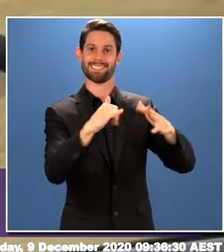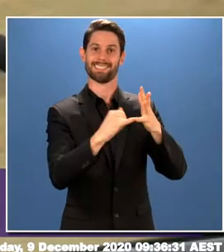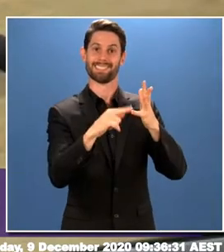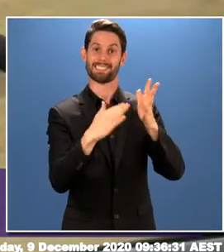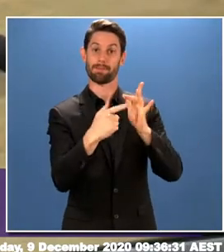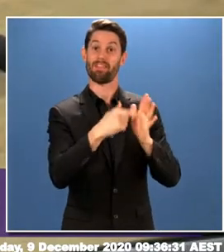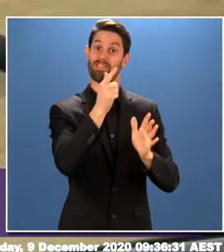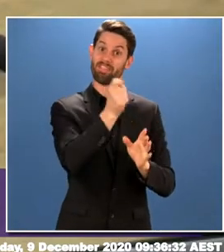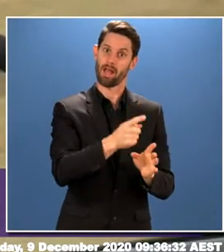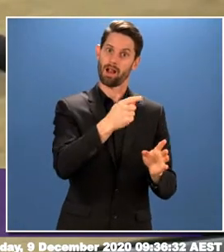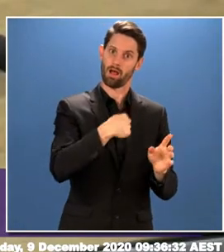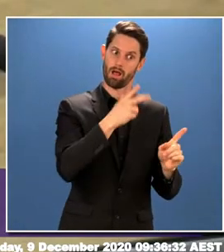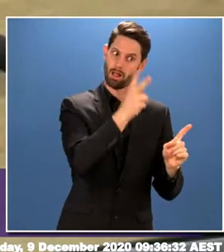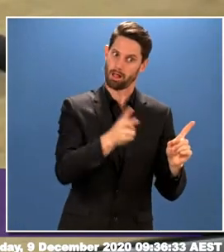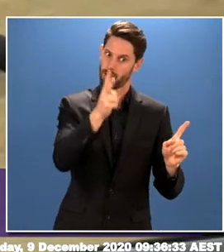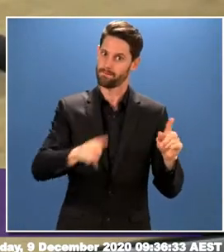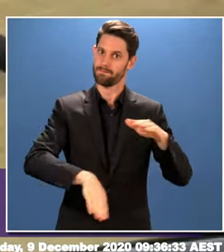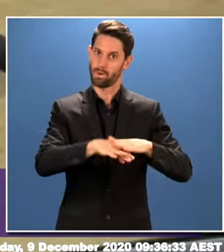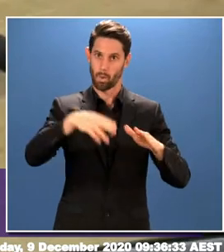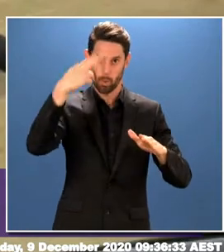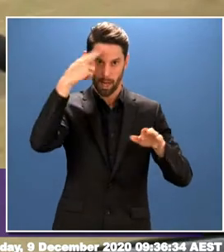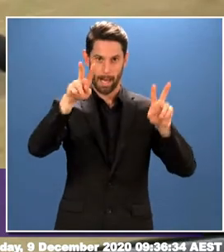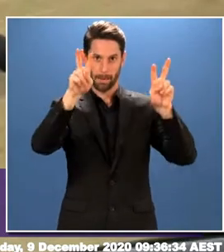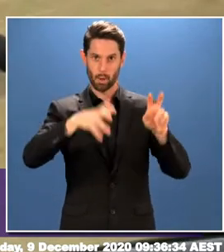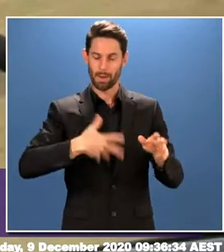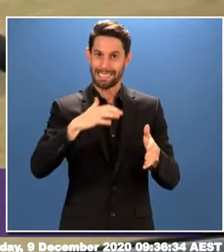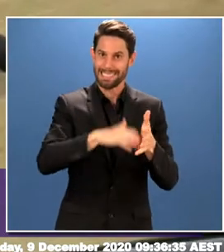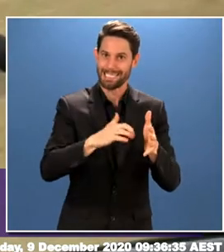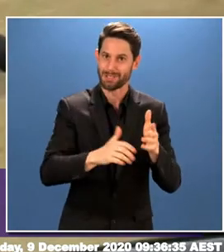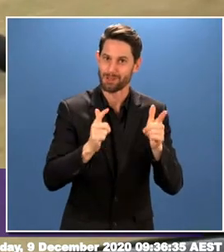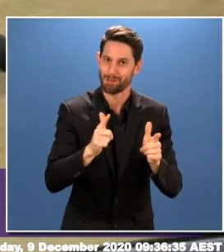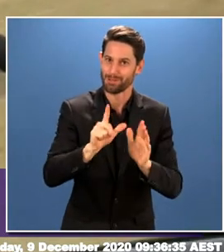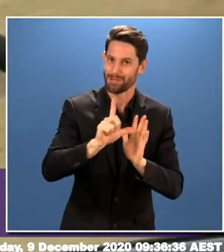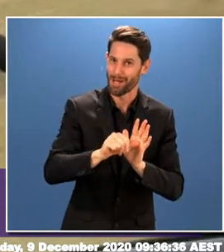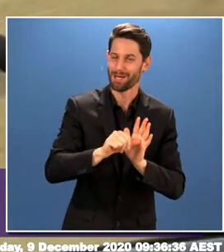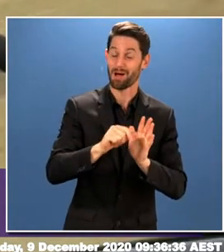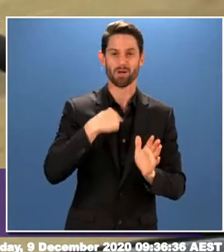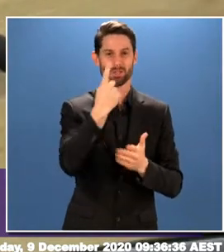might use considerable time in stating the title of the Summit several times. Yes.